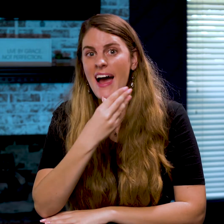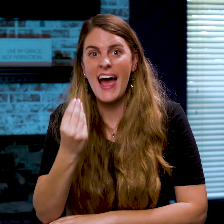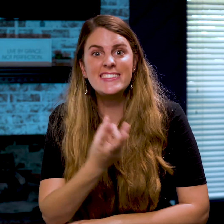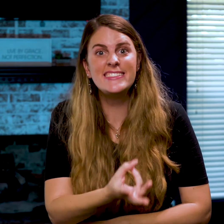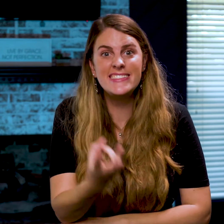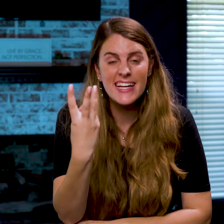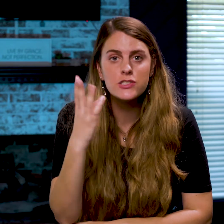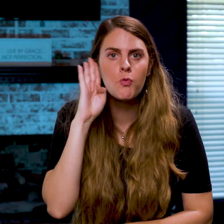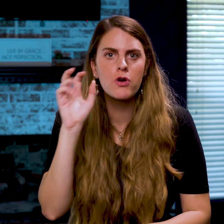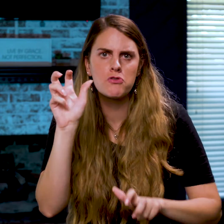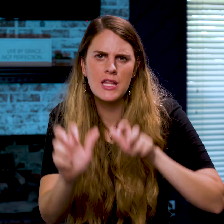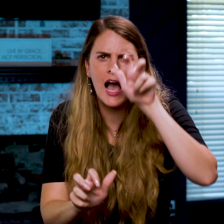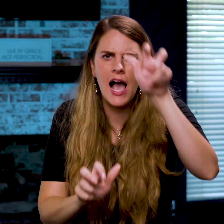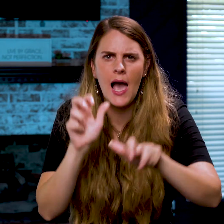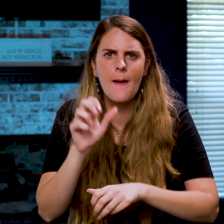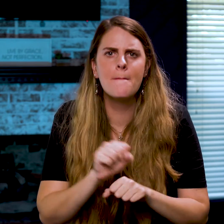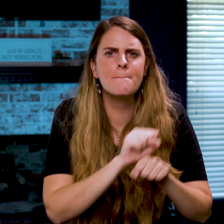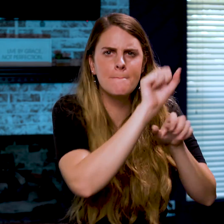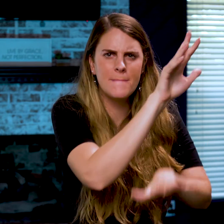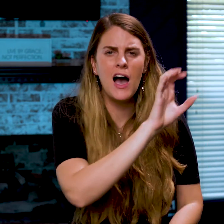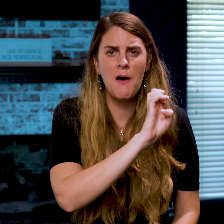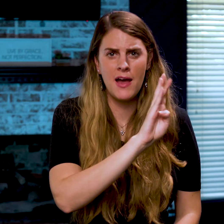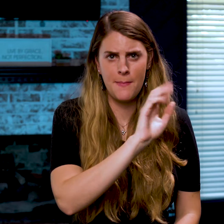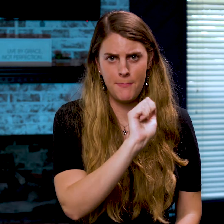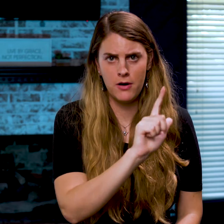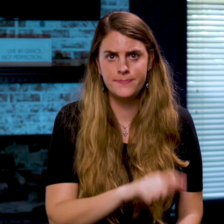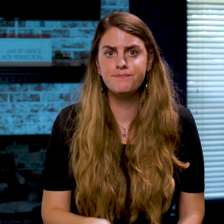and 6 will climb Mount Ebal